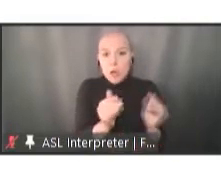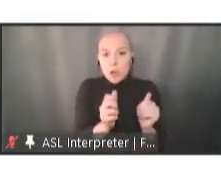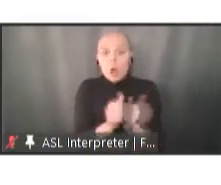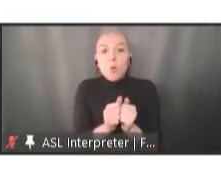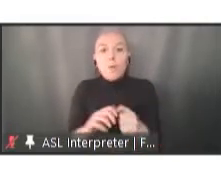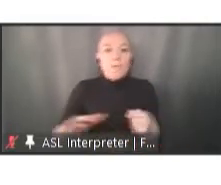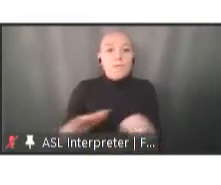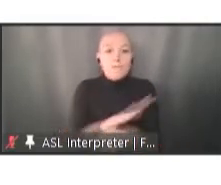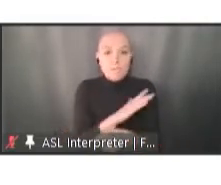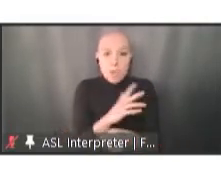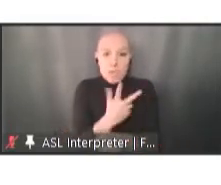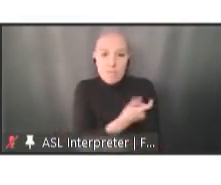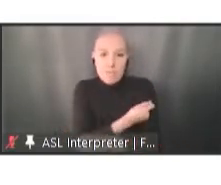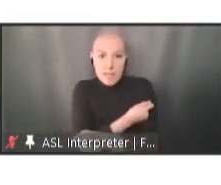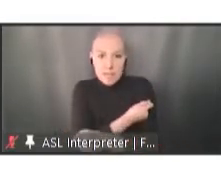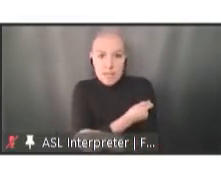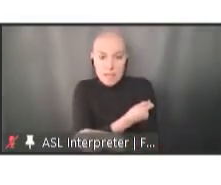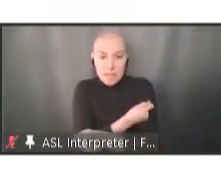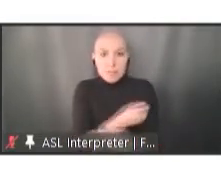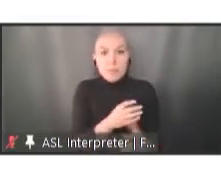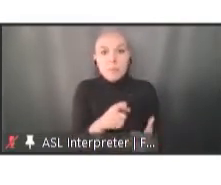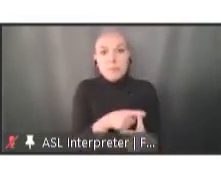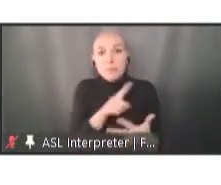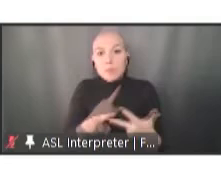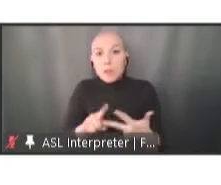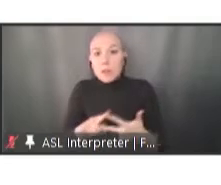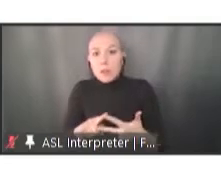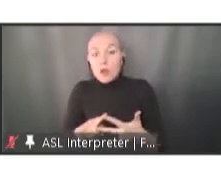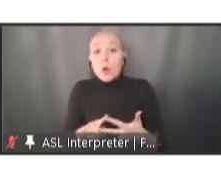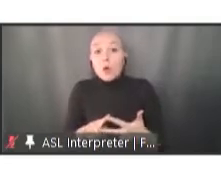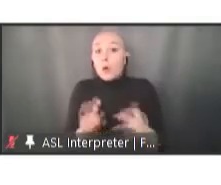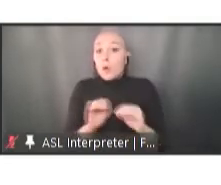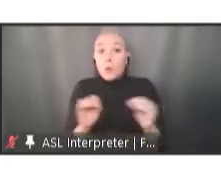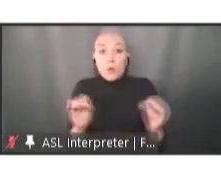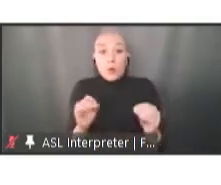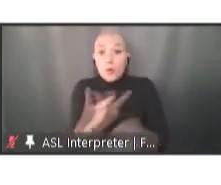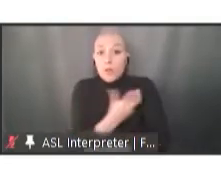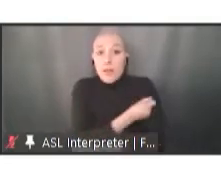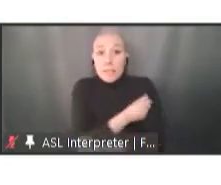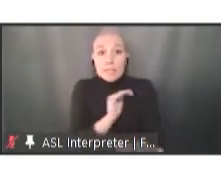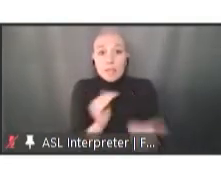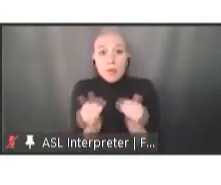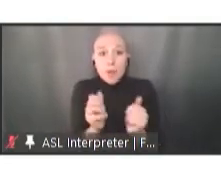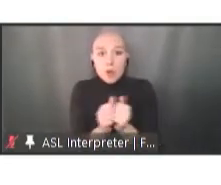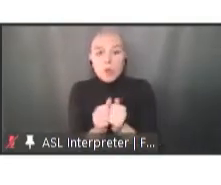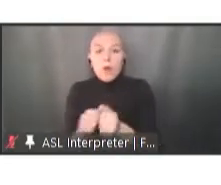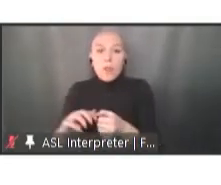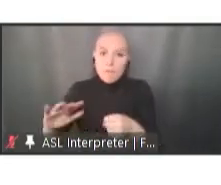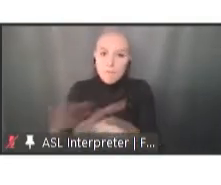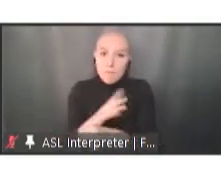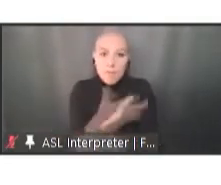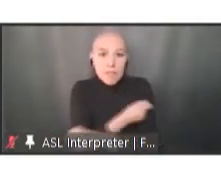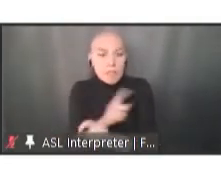fully vaccinated people without booster doses in light blue, and with booster doses in dark blue.